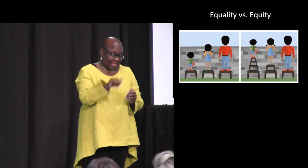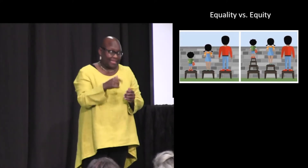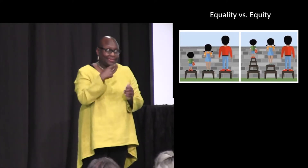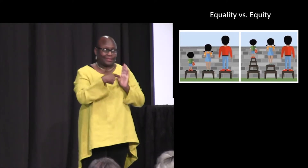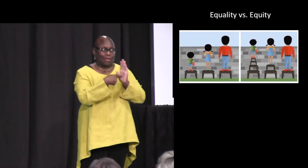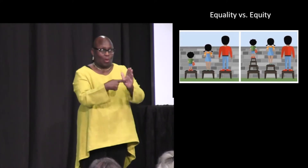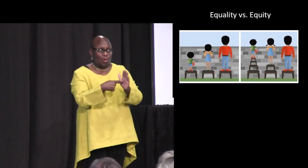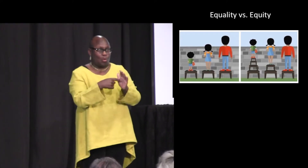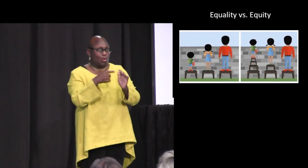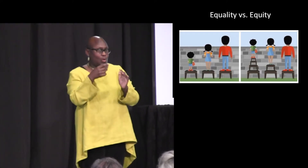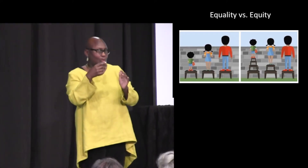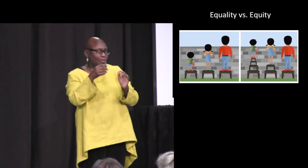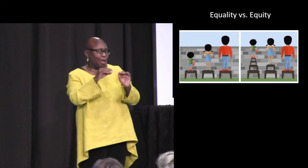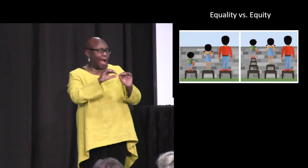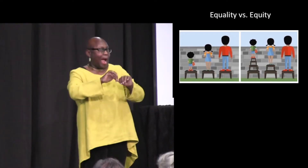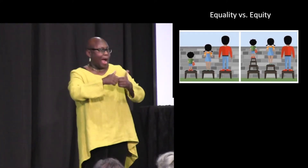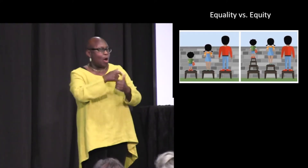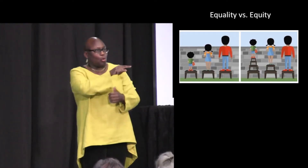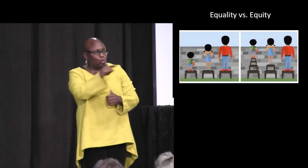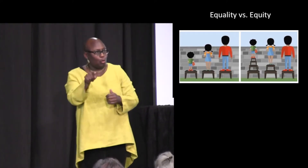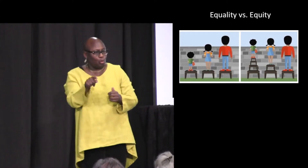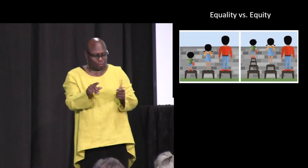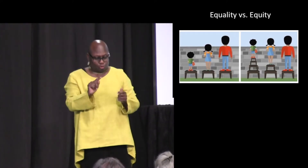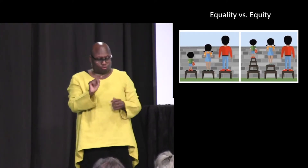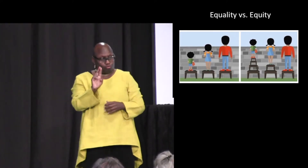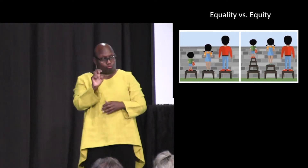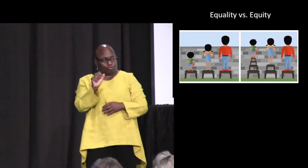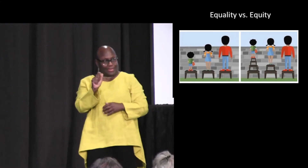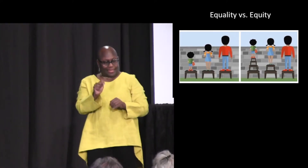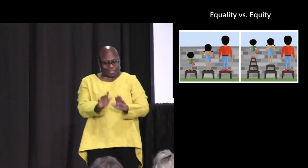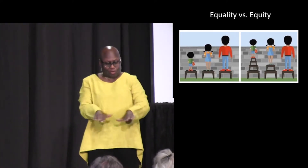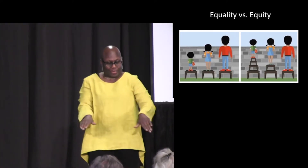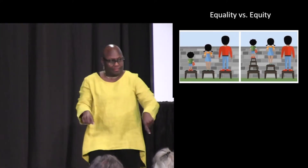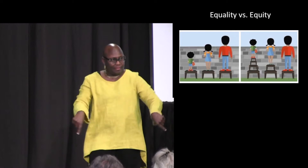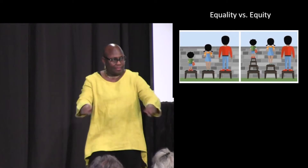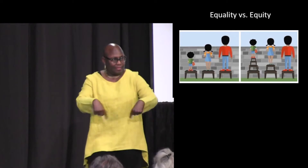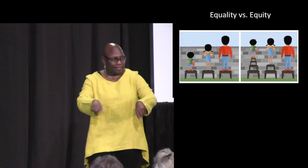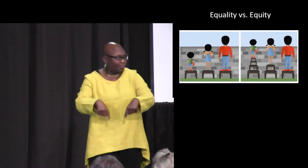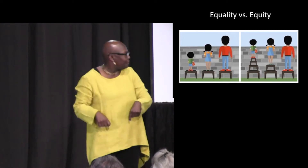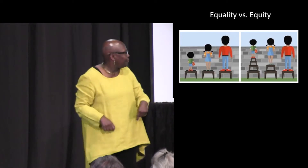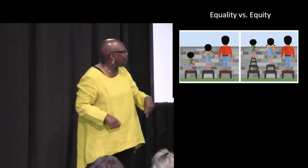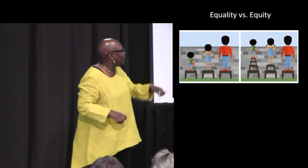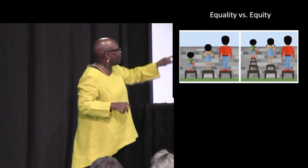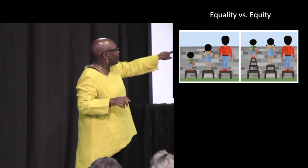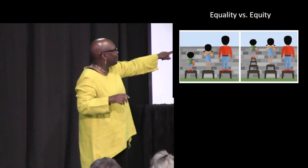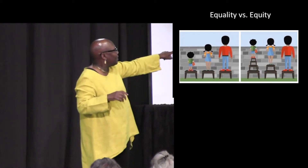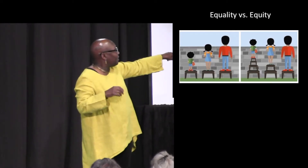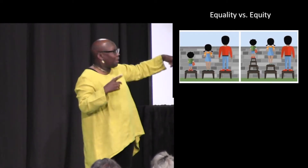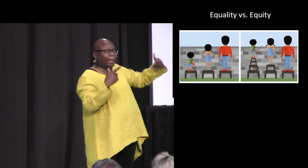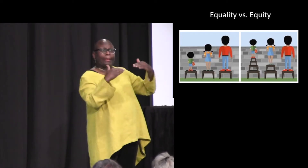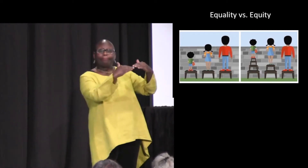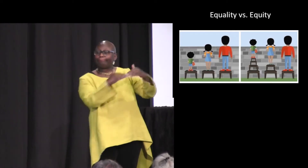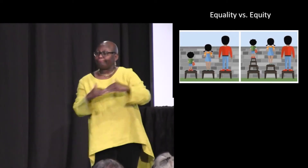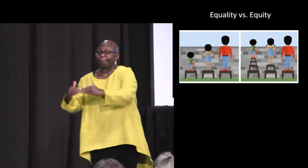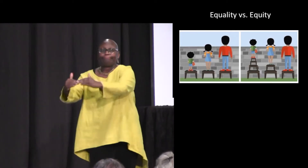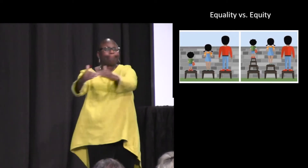What do the audiologists document for students? What do the teachers say about